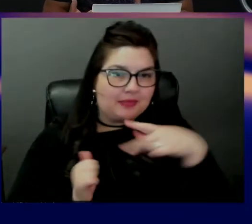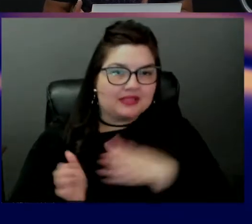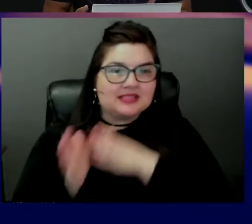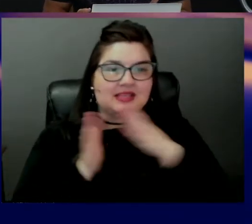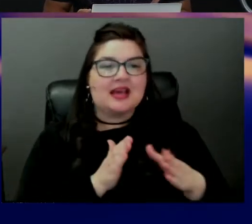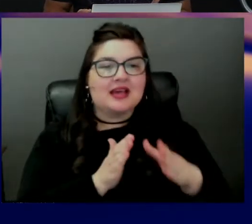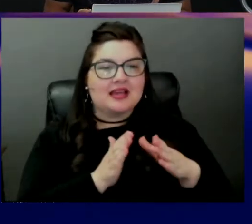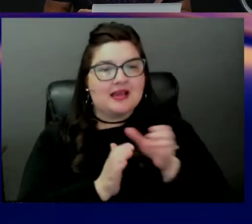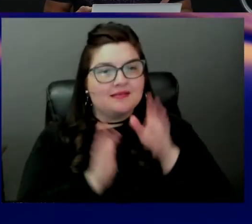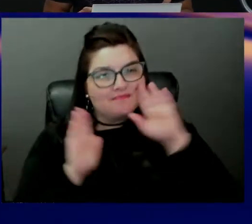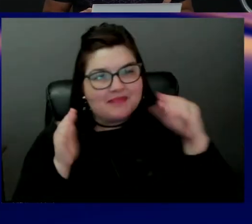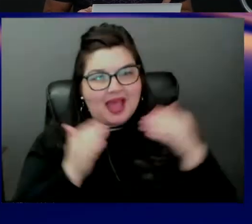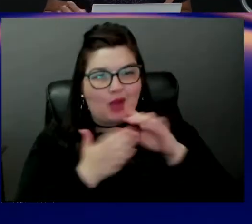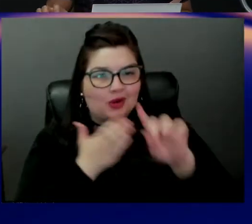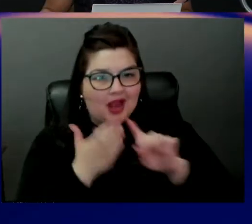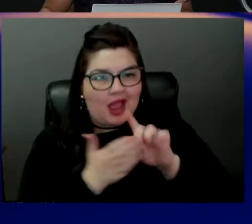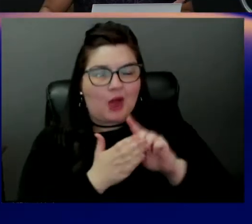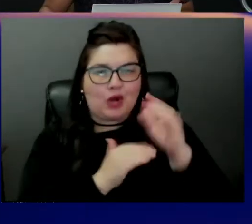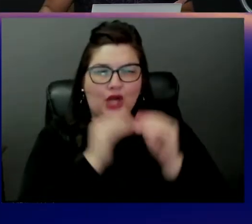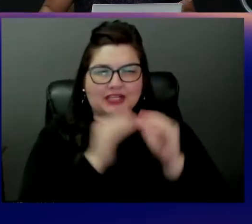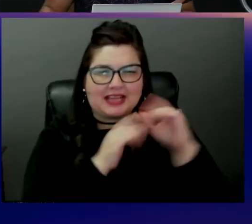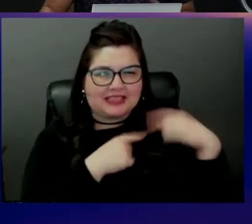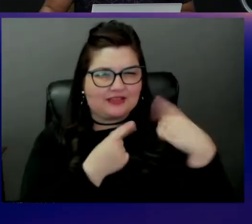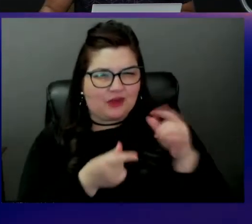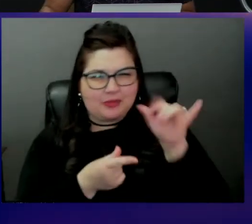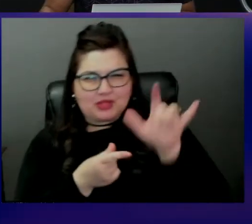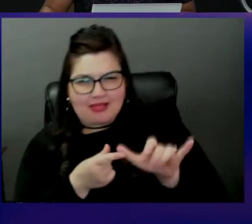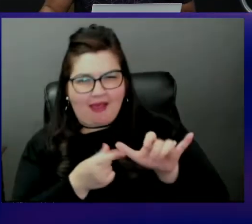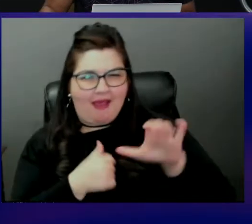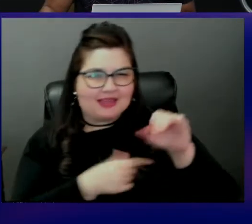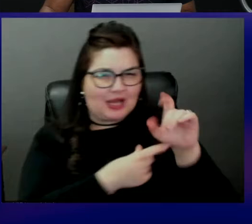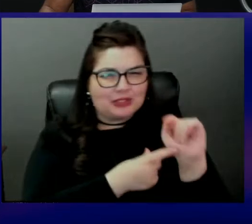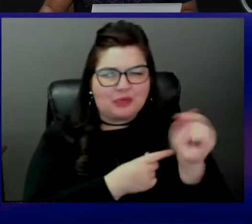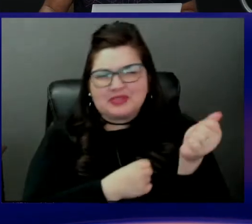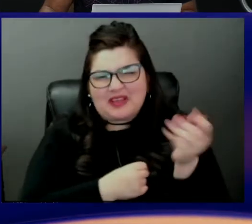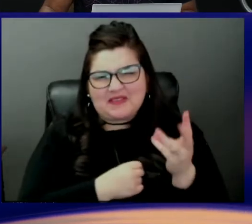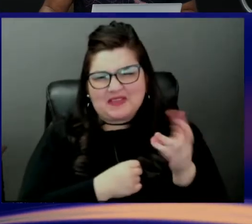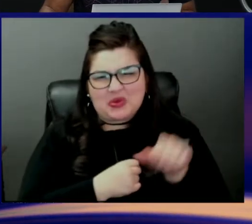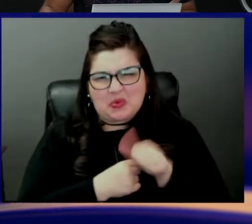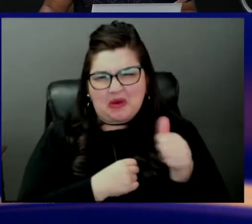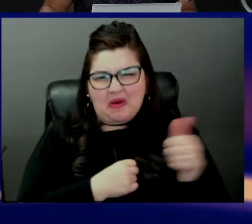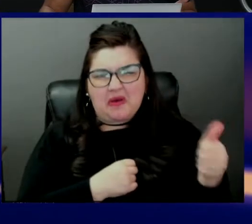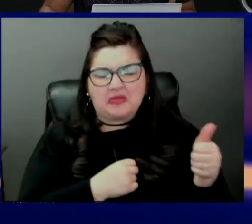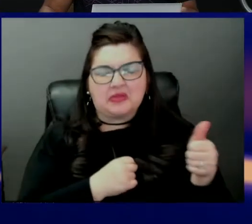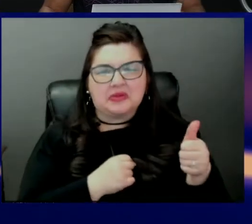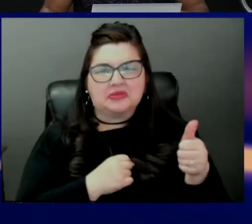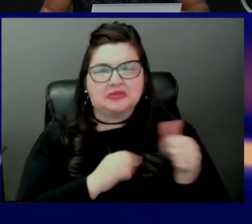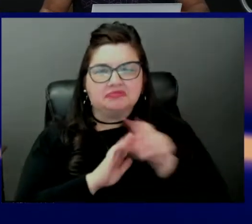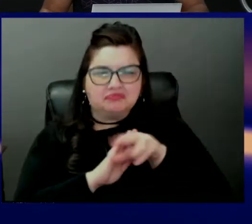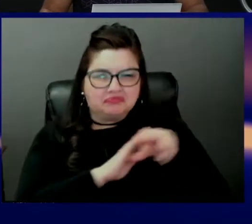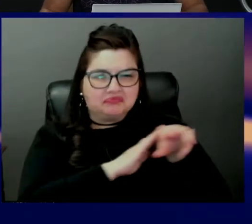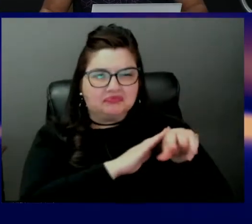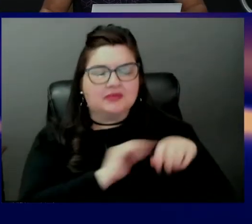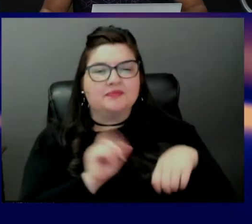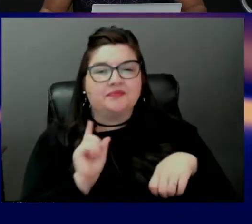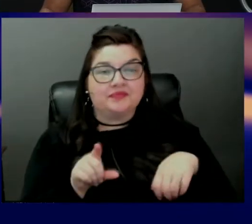and what is that? October and a couple others here. So let's go ahead and jump into AWS Power Hour